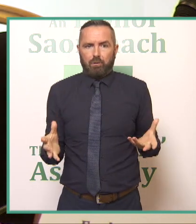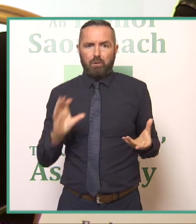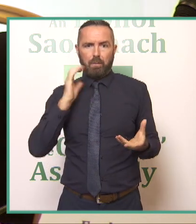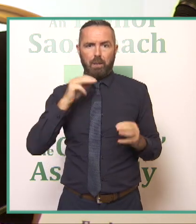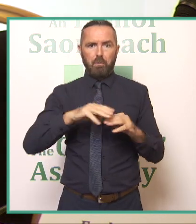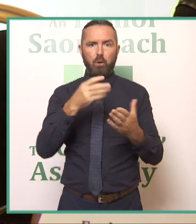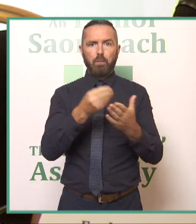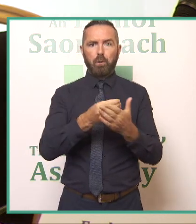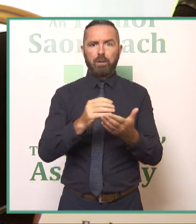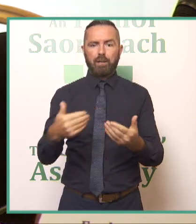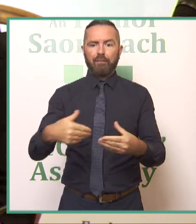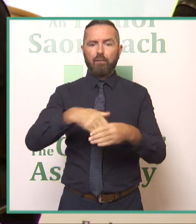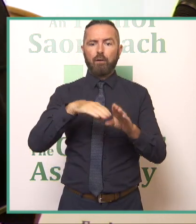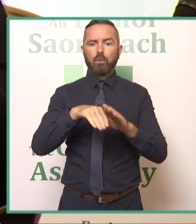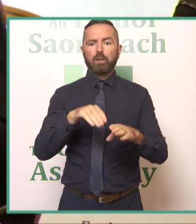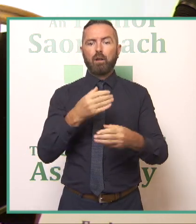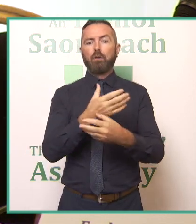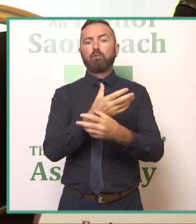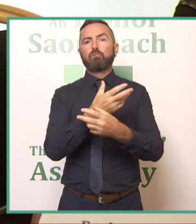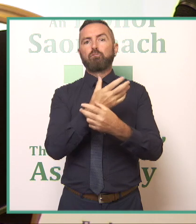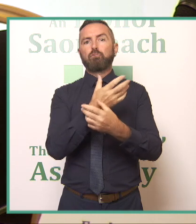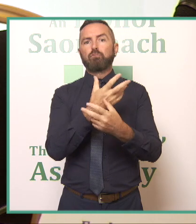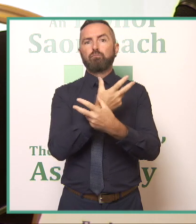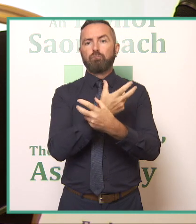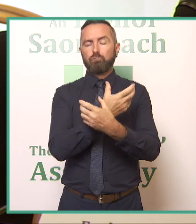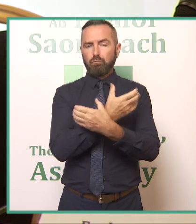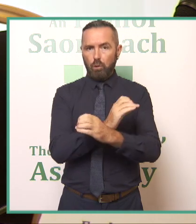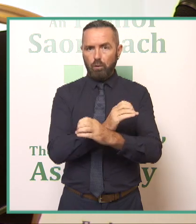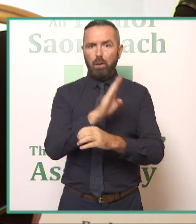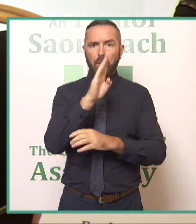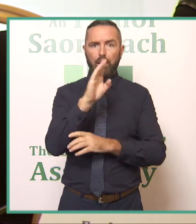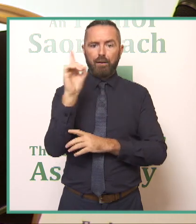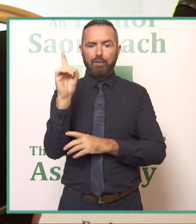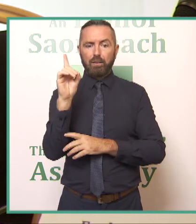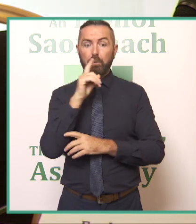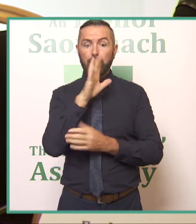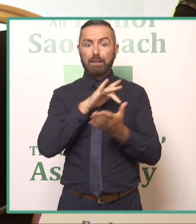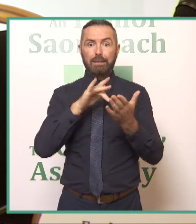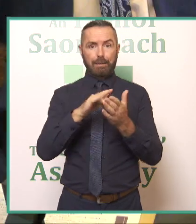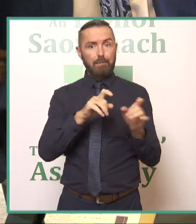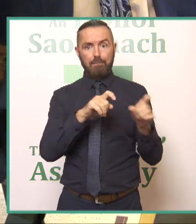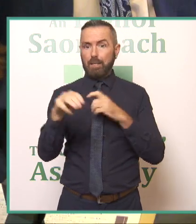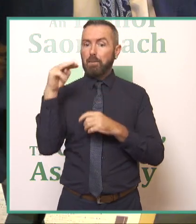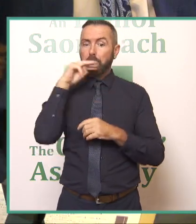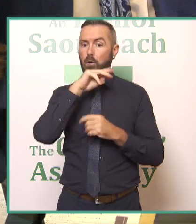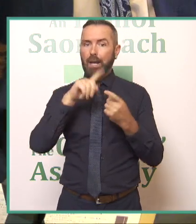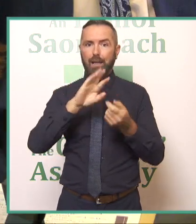money involved in rural biodiversity but in cities it's just as important and covert has taught us